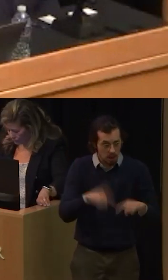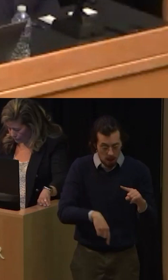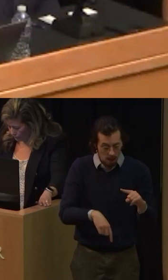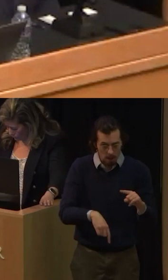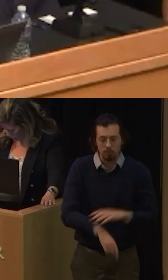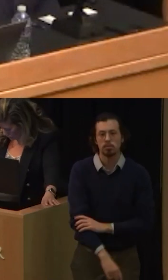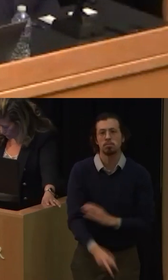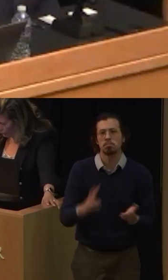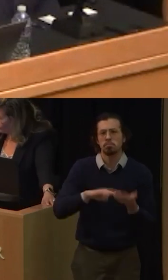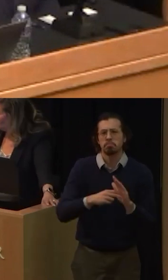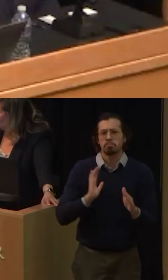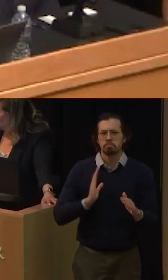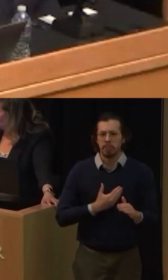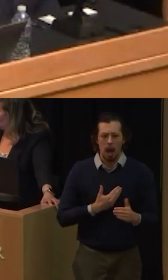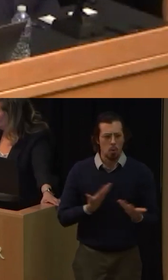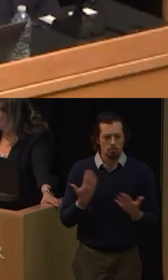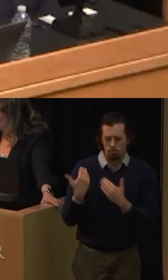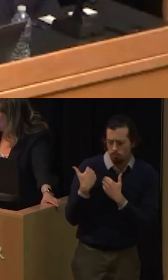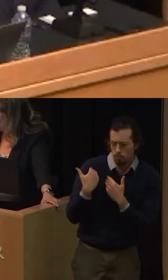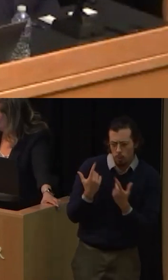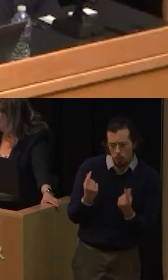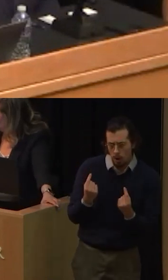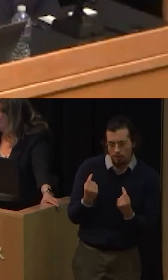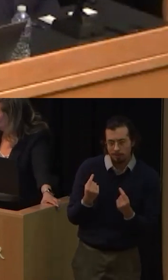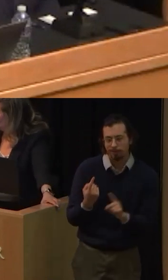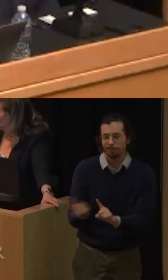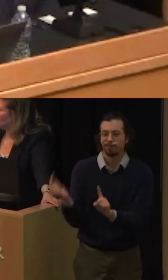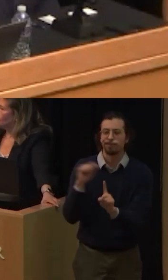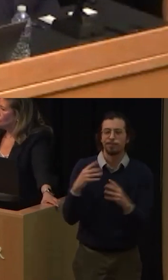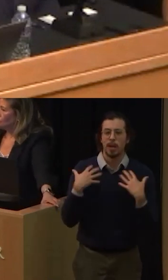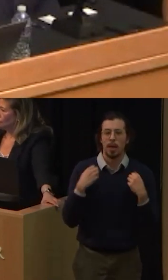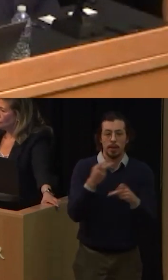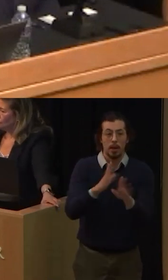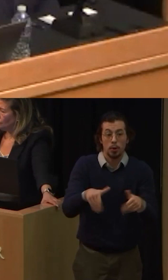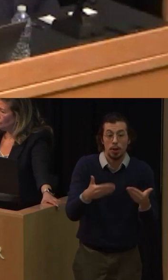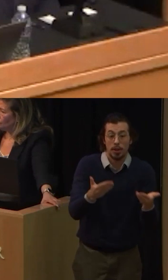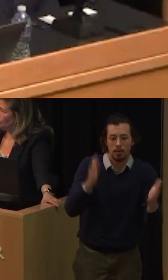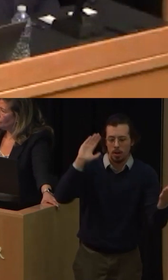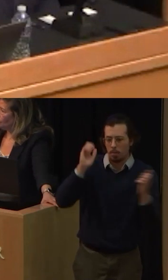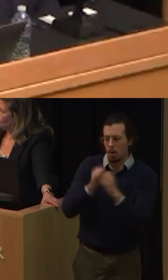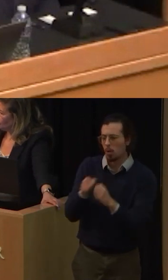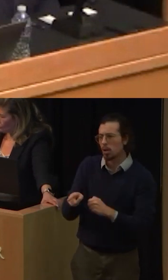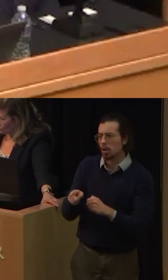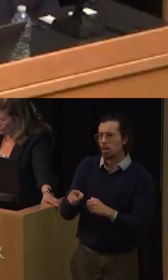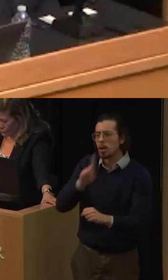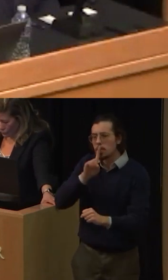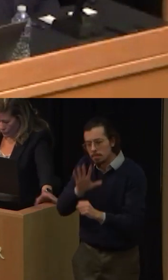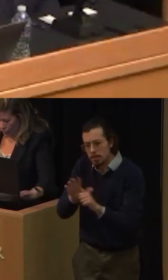so what is our fundamental responsibility? I'll go back to health-care delivery versus assuring health.